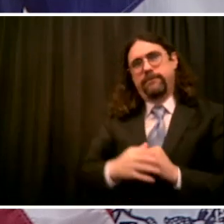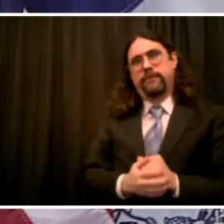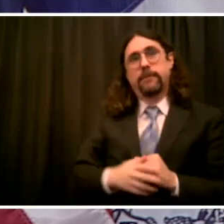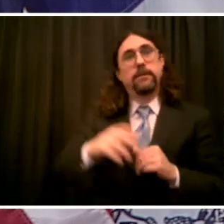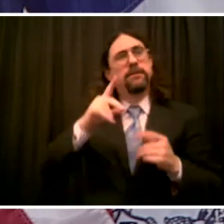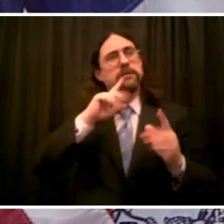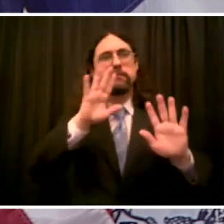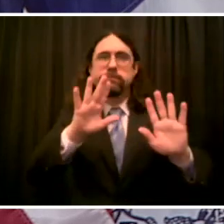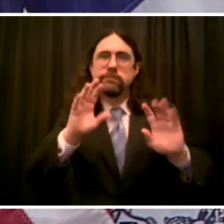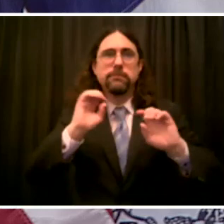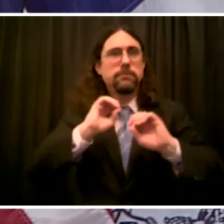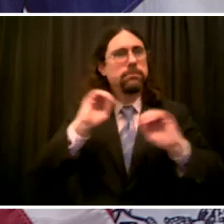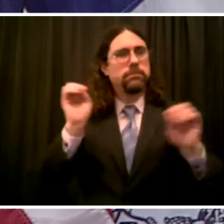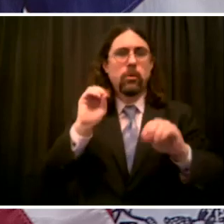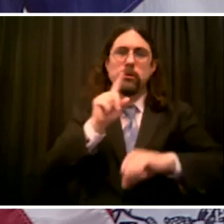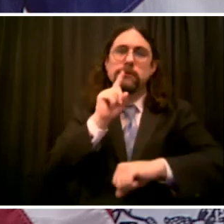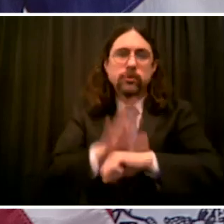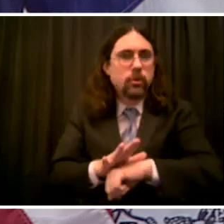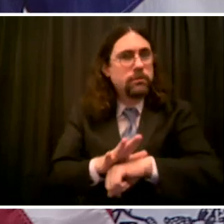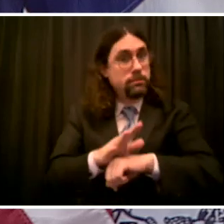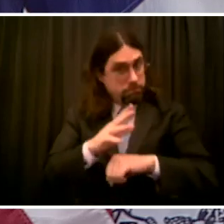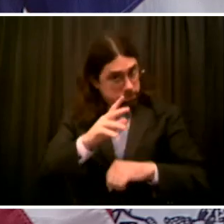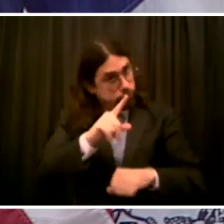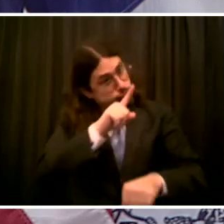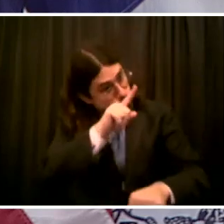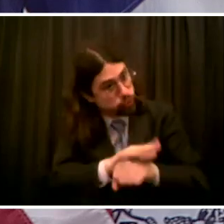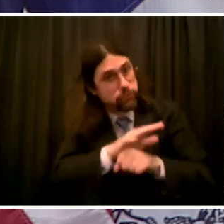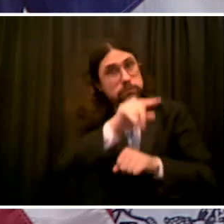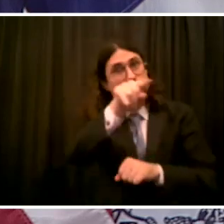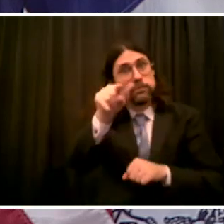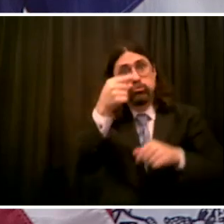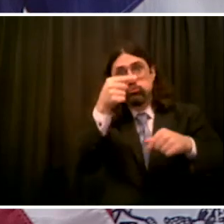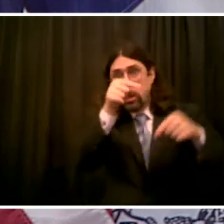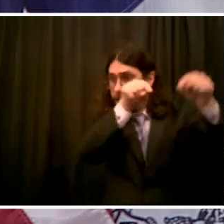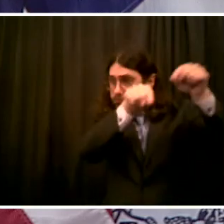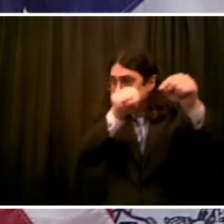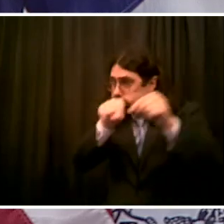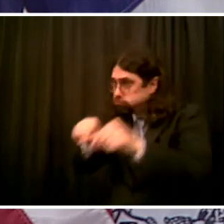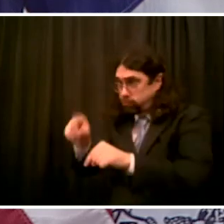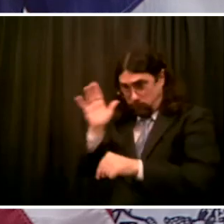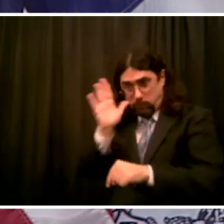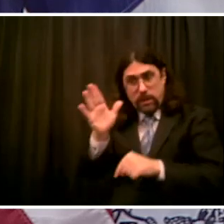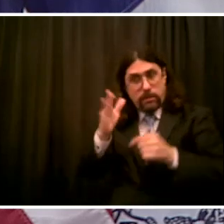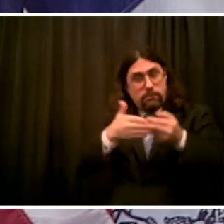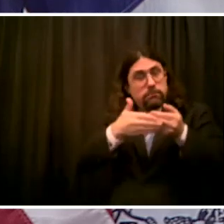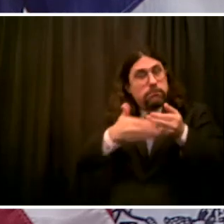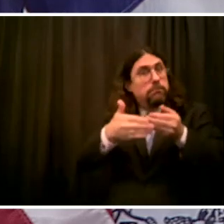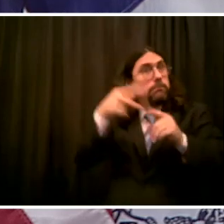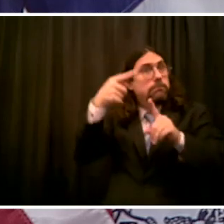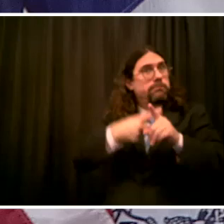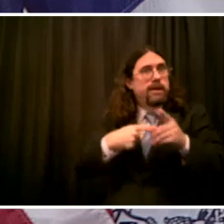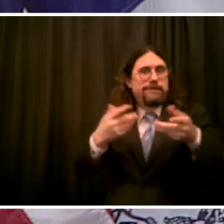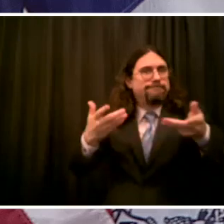GUARANTEE THAT EVERYTHING COMES TOGETHER IN JUNE. GOT TO KEEP DOING WHAT WE'RE DOING, EVERYONE'S HARD WORK.